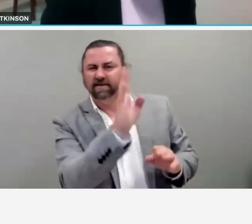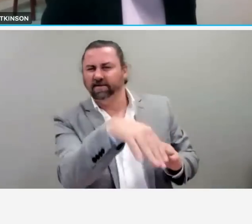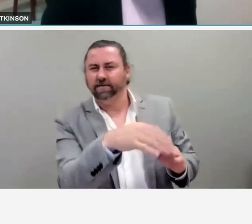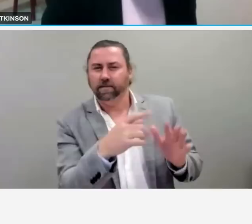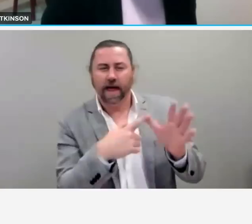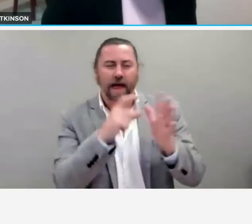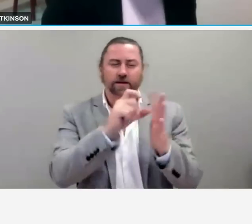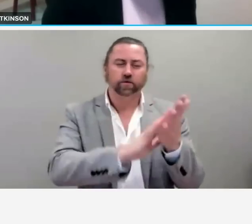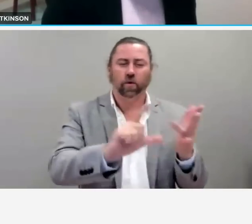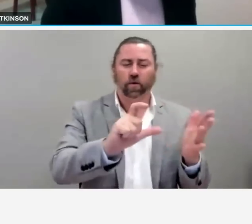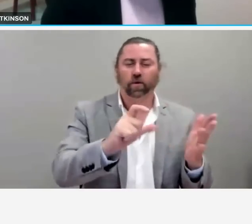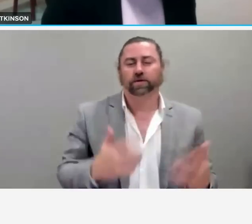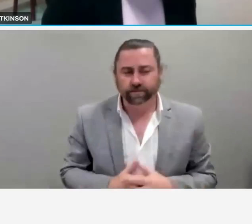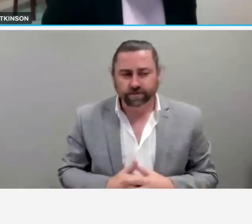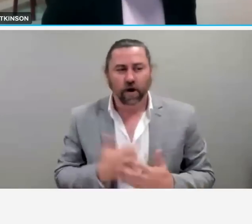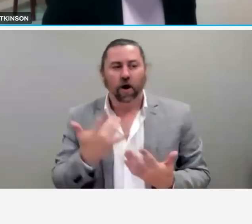need more refinement and we have some work to do there.